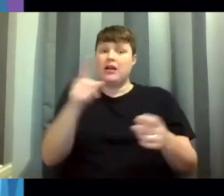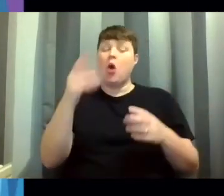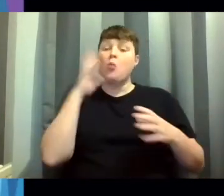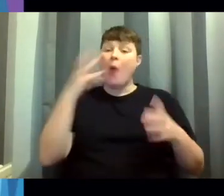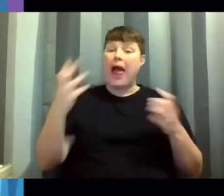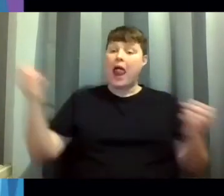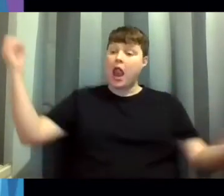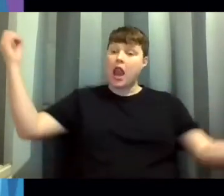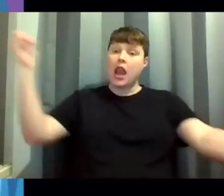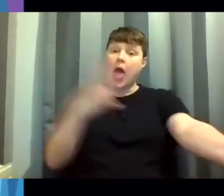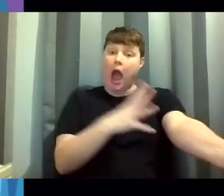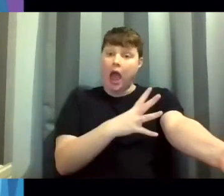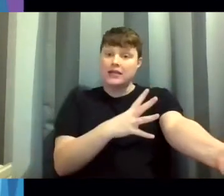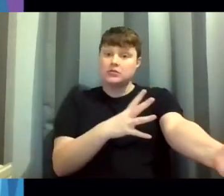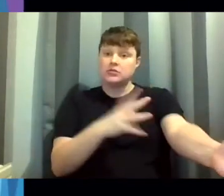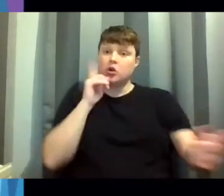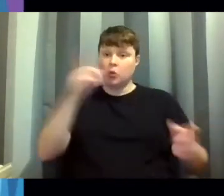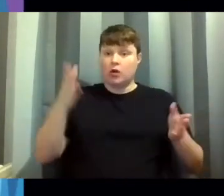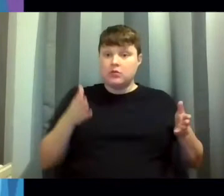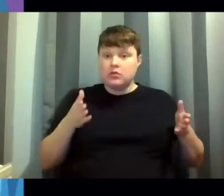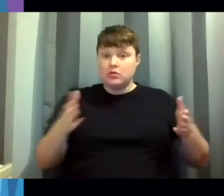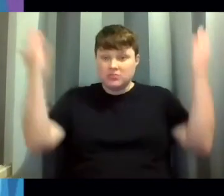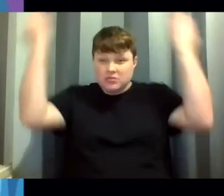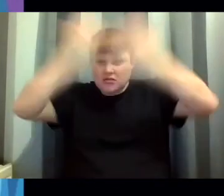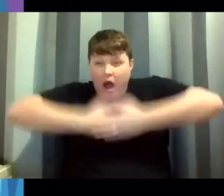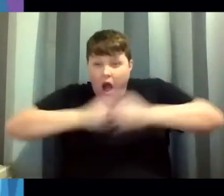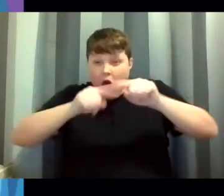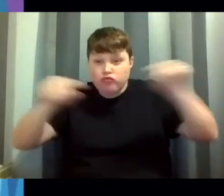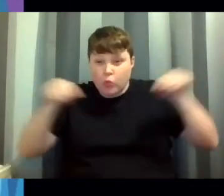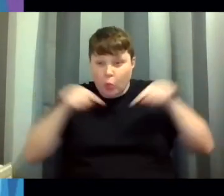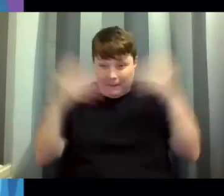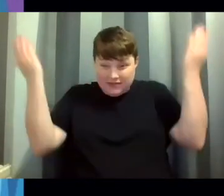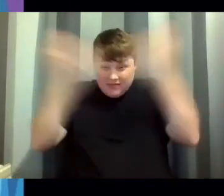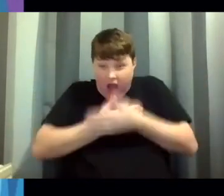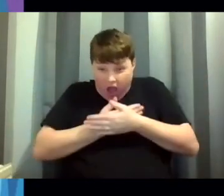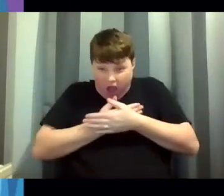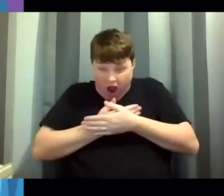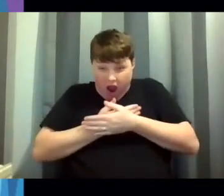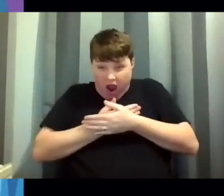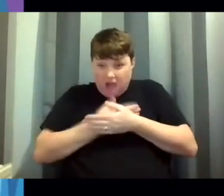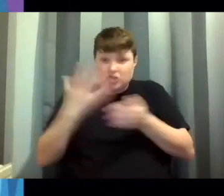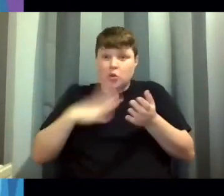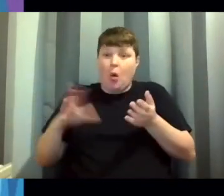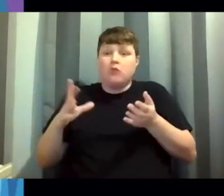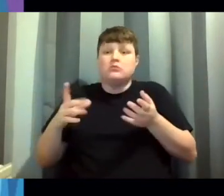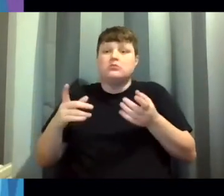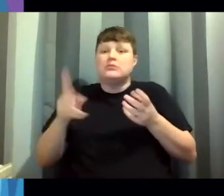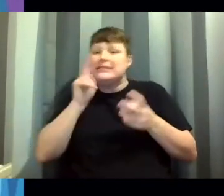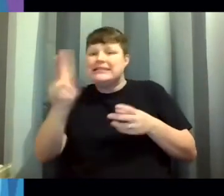So, you place the patient in a very dark room to avoid unwanted exposure. You then